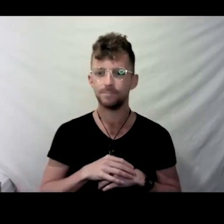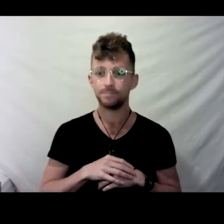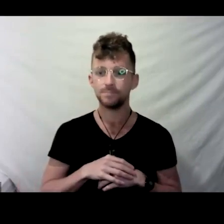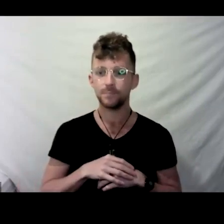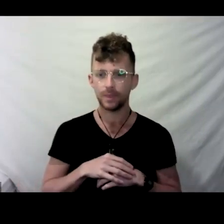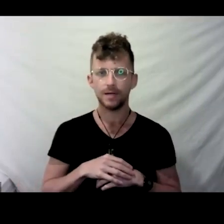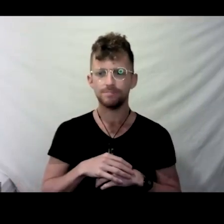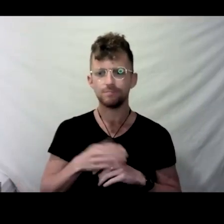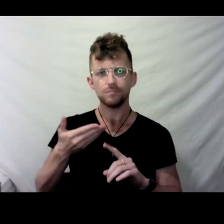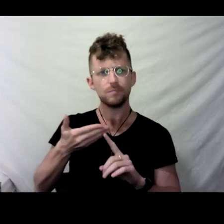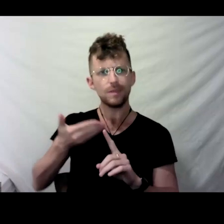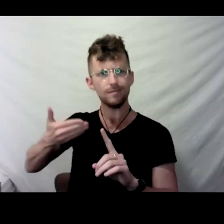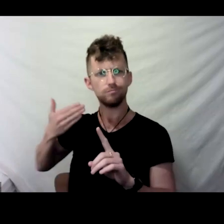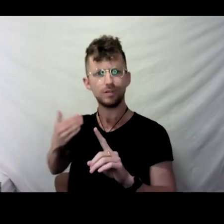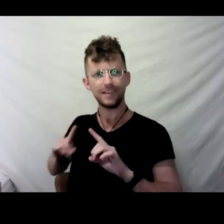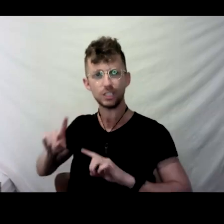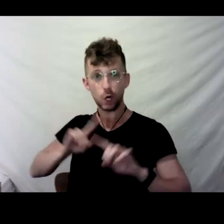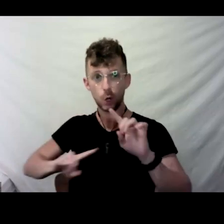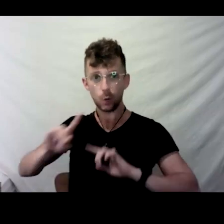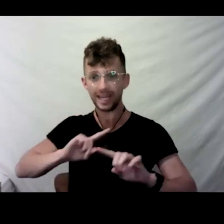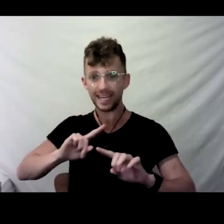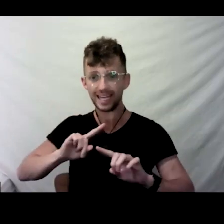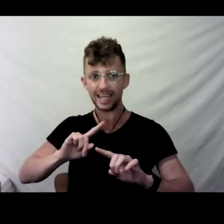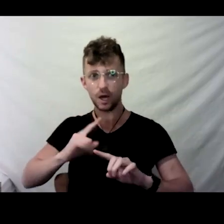all of the questions in the hour that we have available.